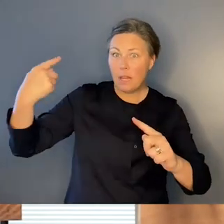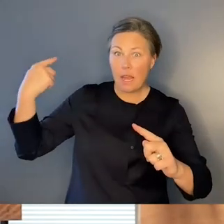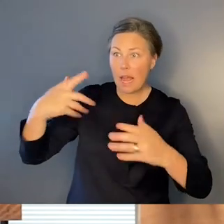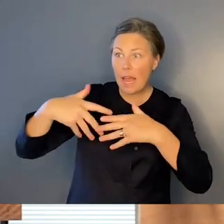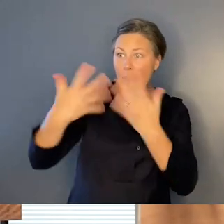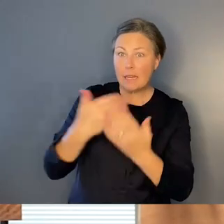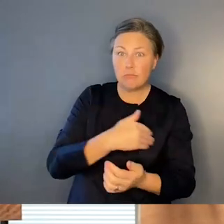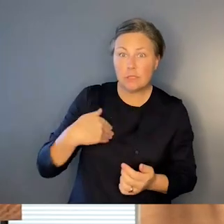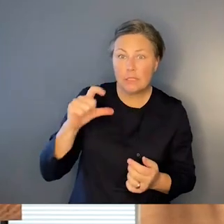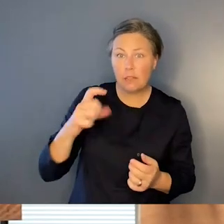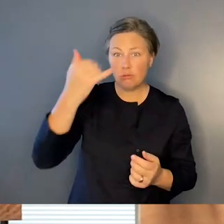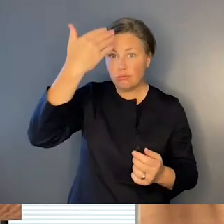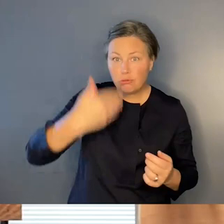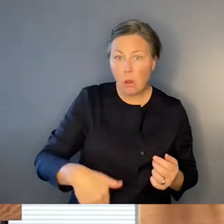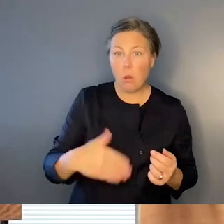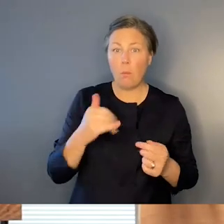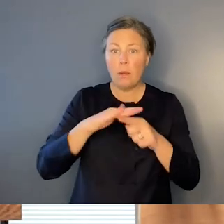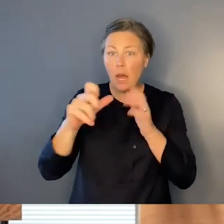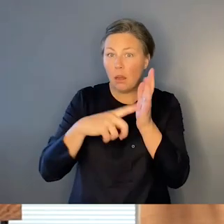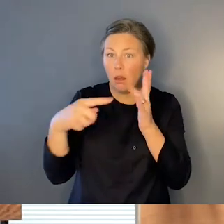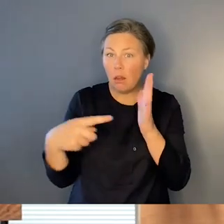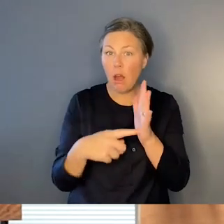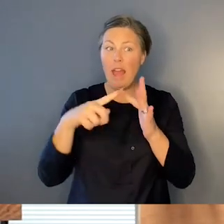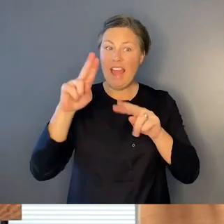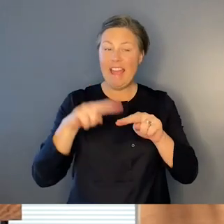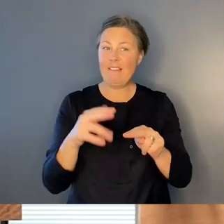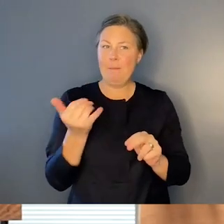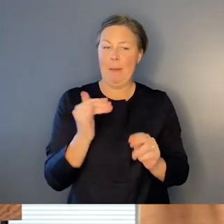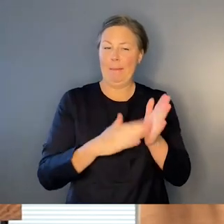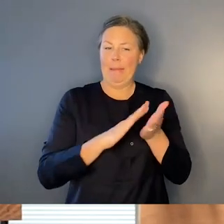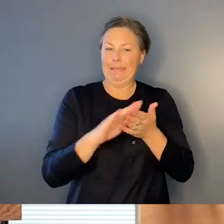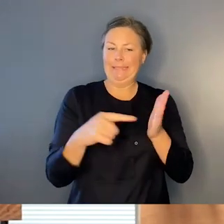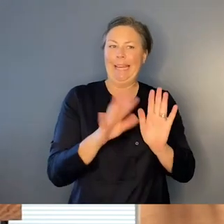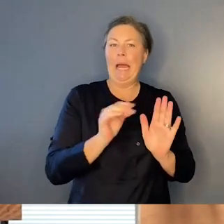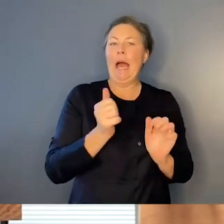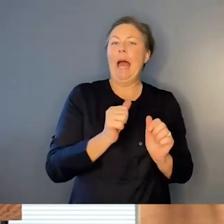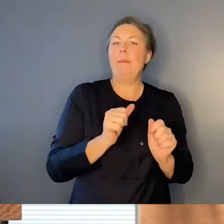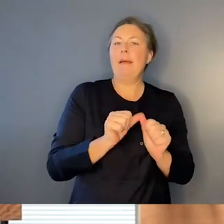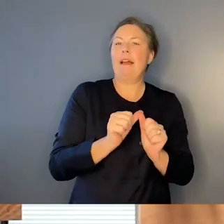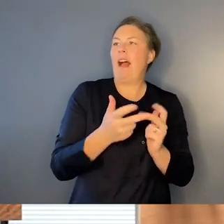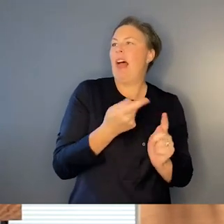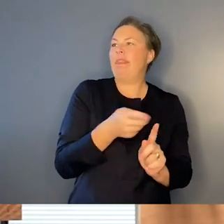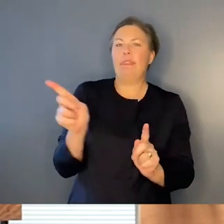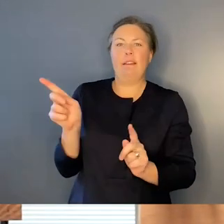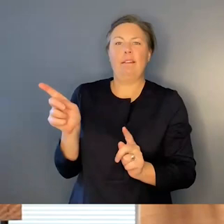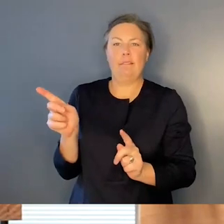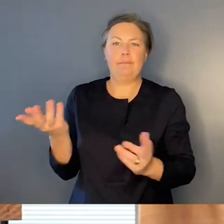when making a decision about which is the best therapy for you. Great, excellent. So, then I've got one more question